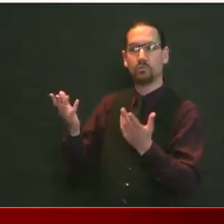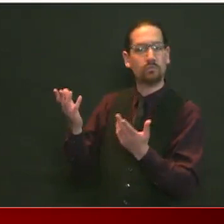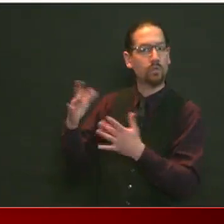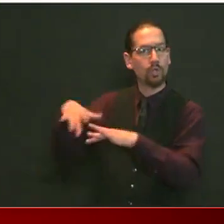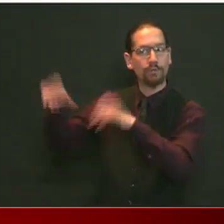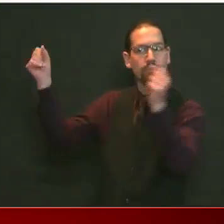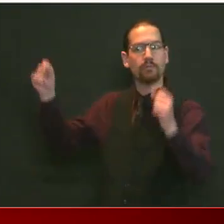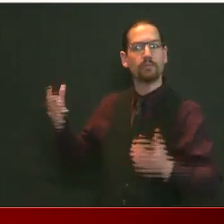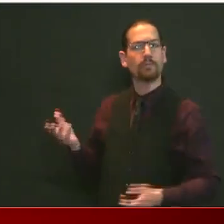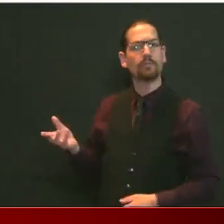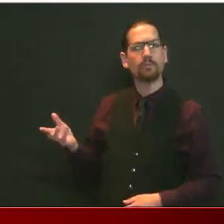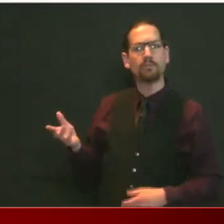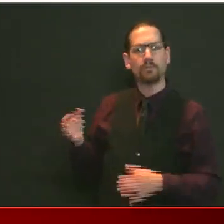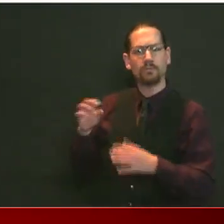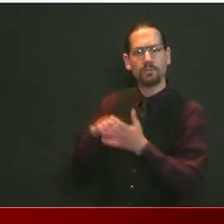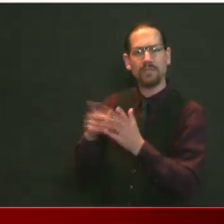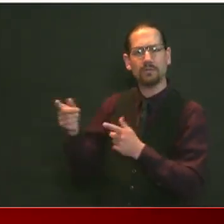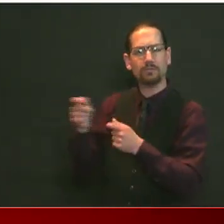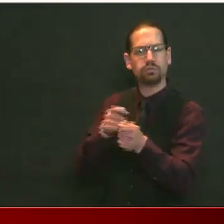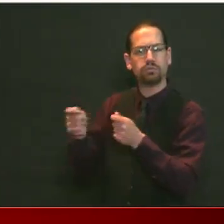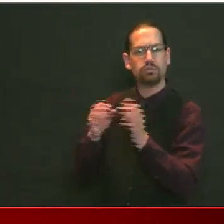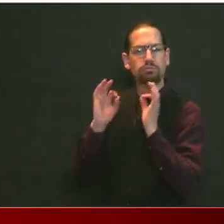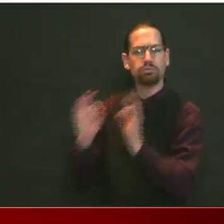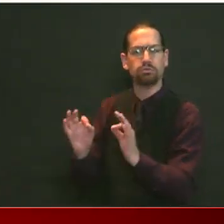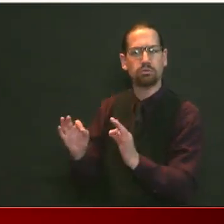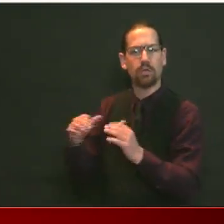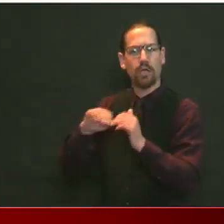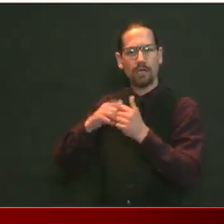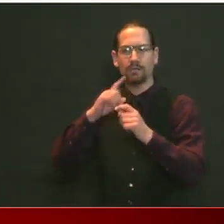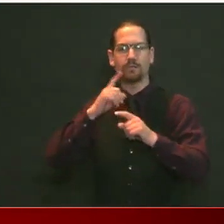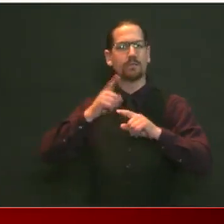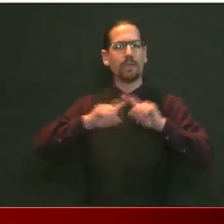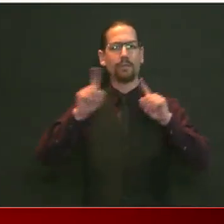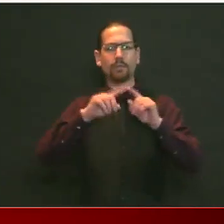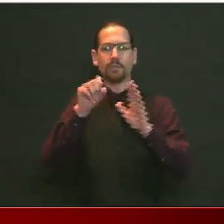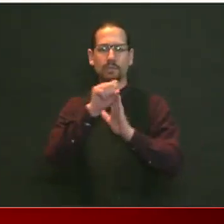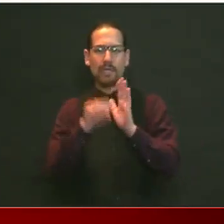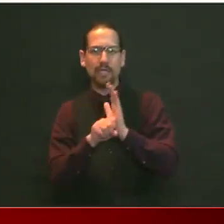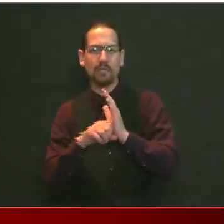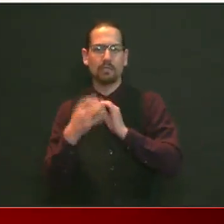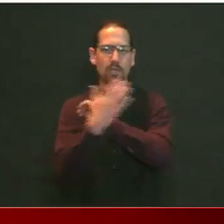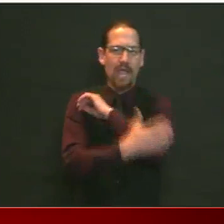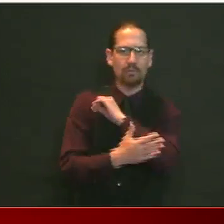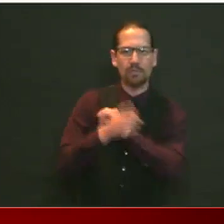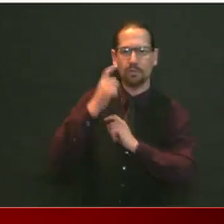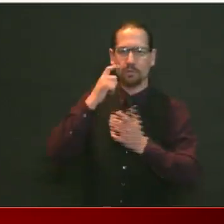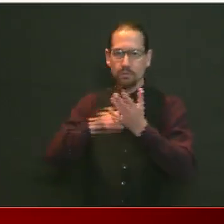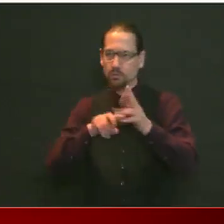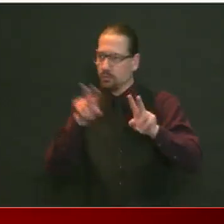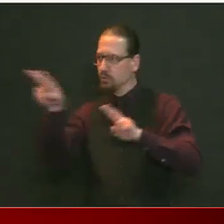TAIWAN, THEY NEVER LET THE VIRUS RUN AWAY WITH THEM.